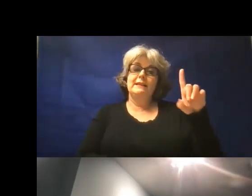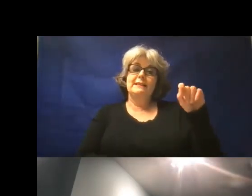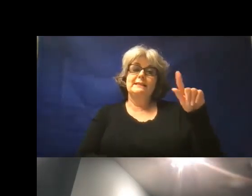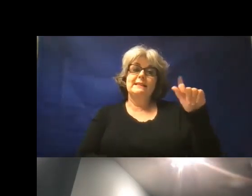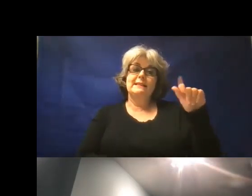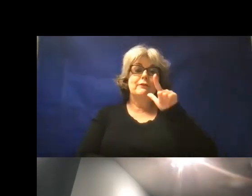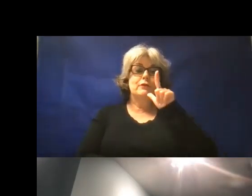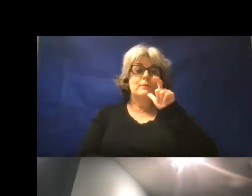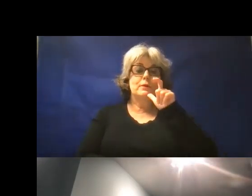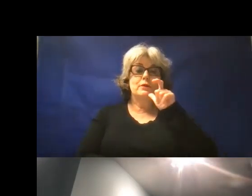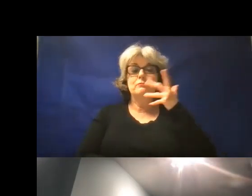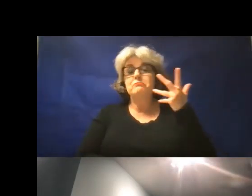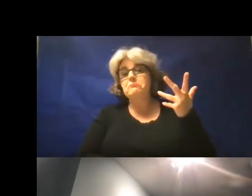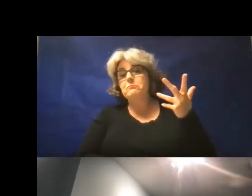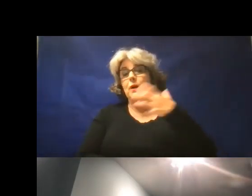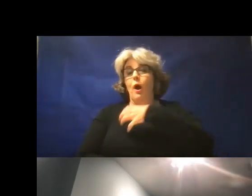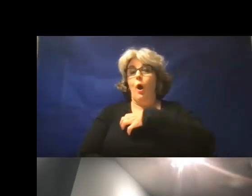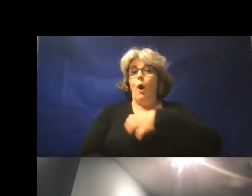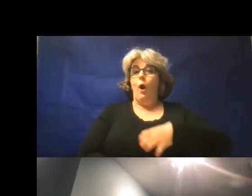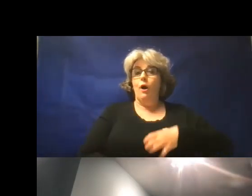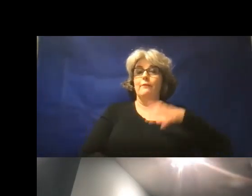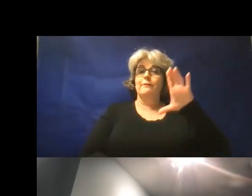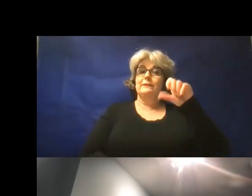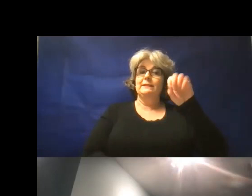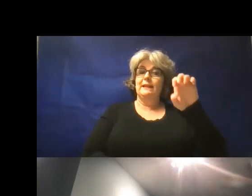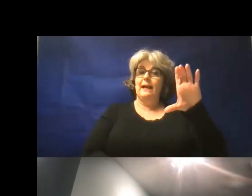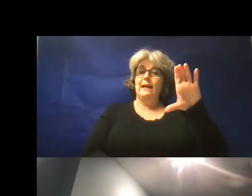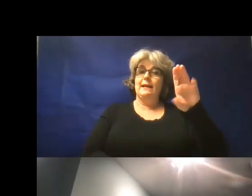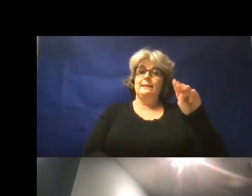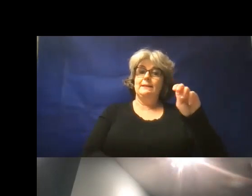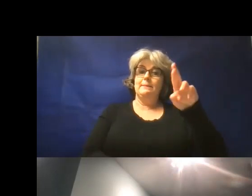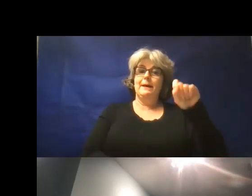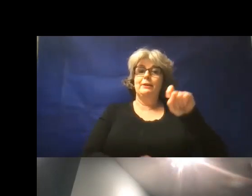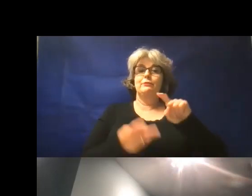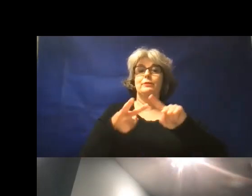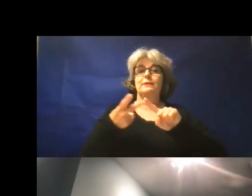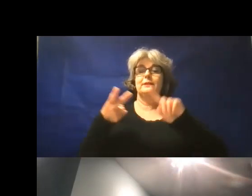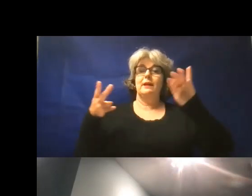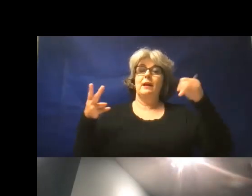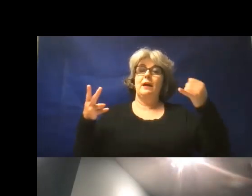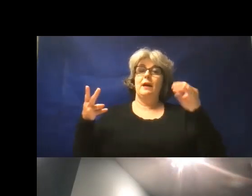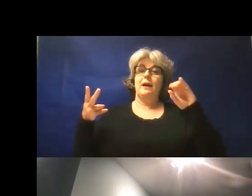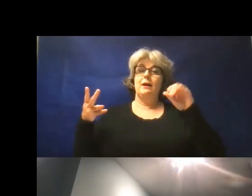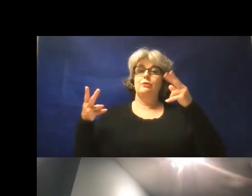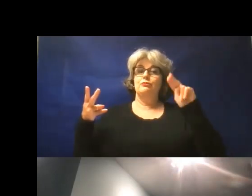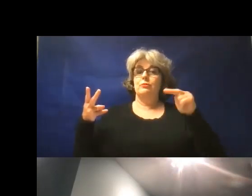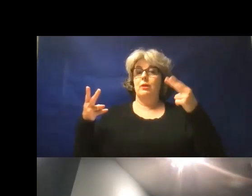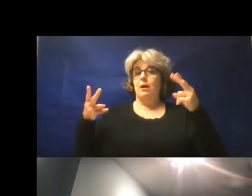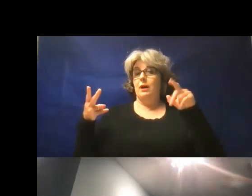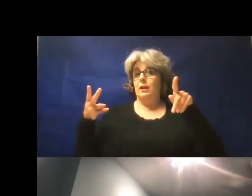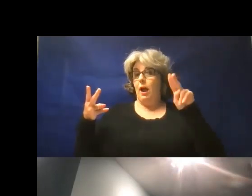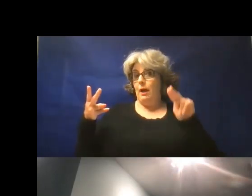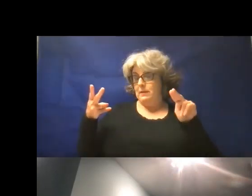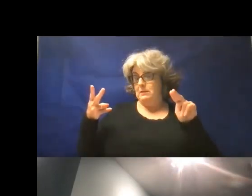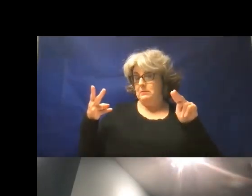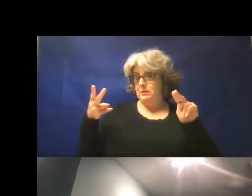things like the Harvard case metrics and the Johns Hopkins information so we're really sort of trying